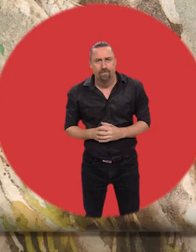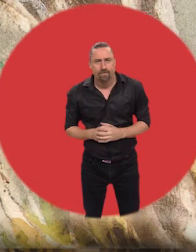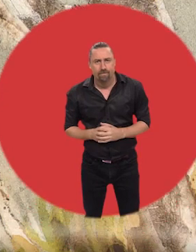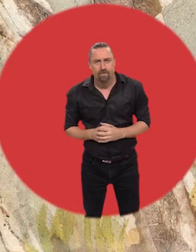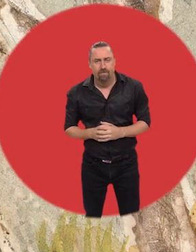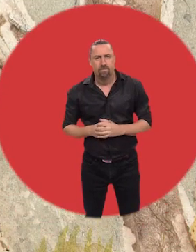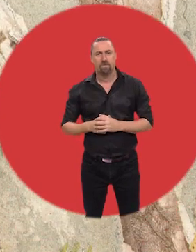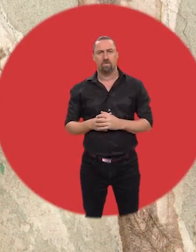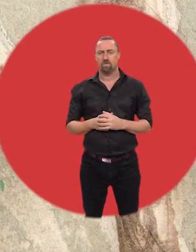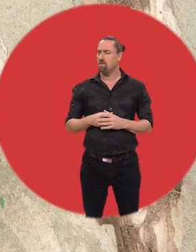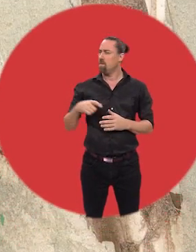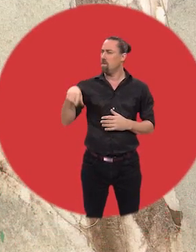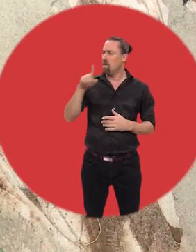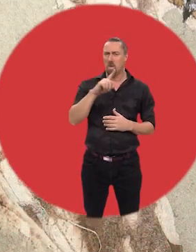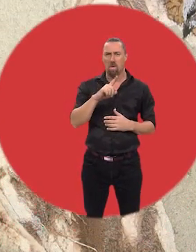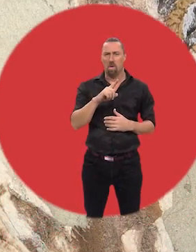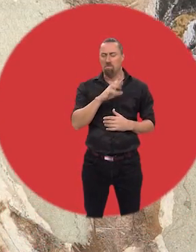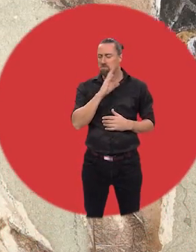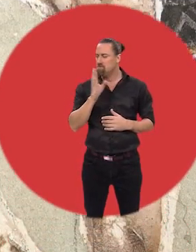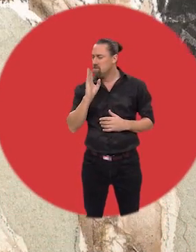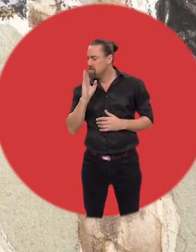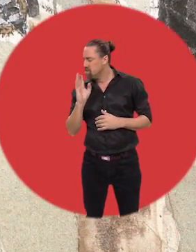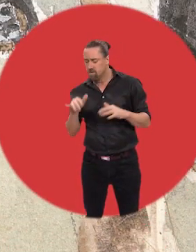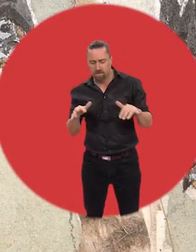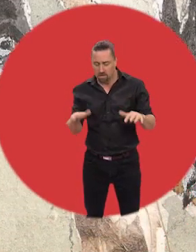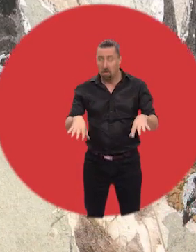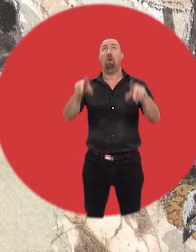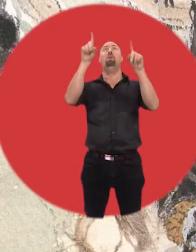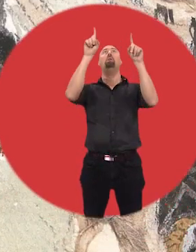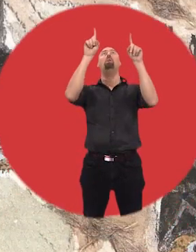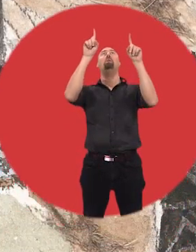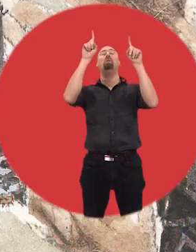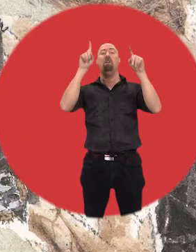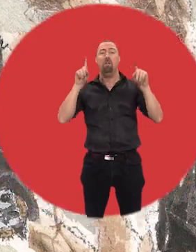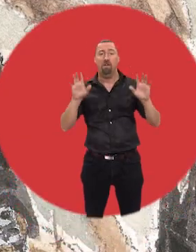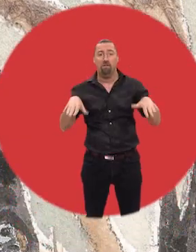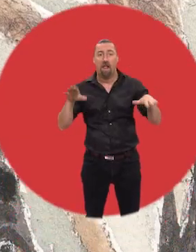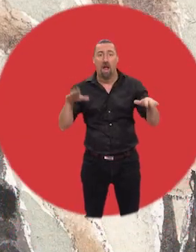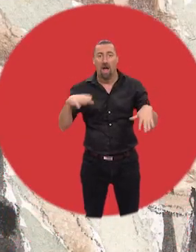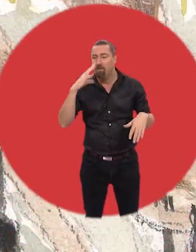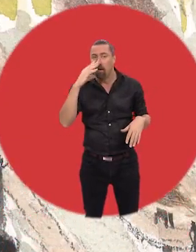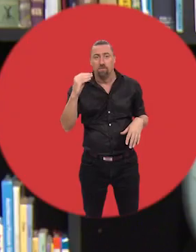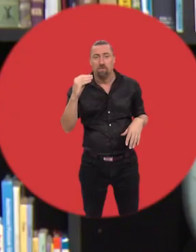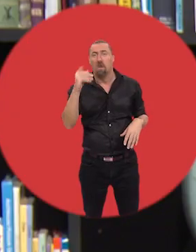They all would have missed it but Cooper looked up and cried, "Flying foxes, look, there is a new pup"